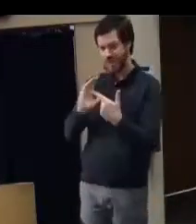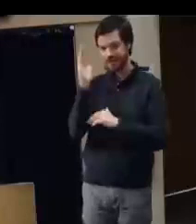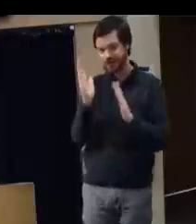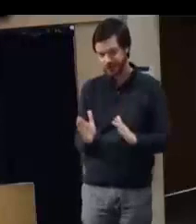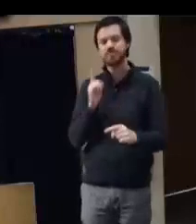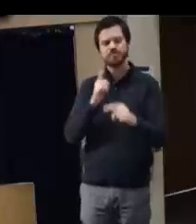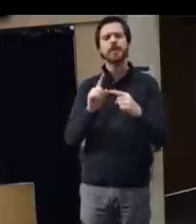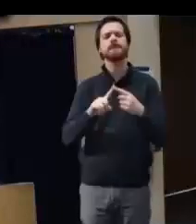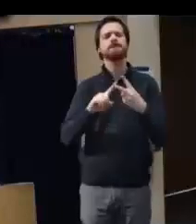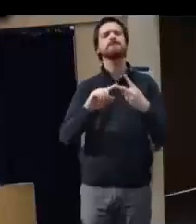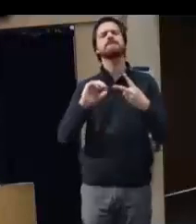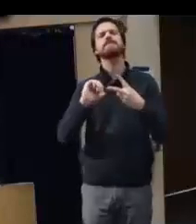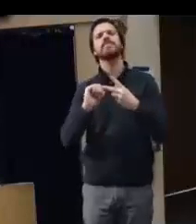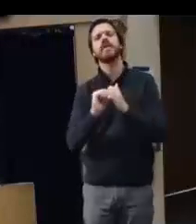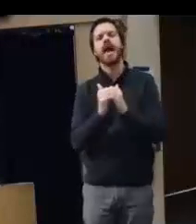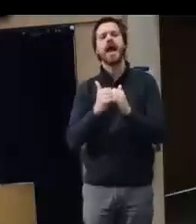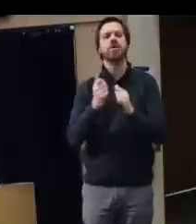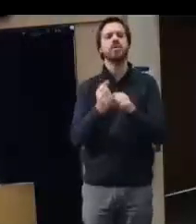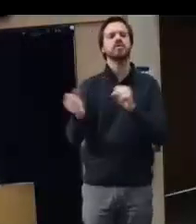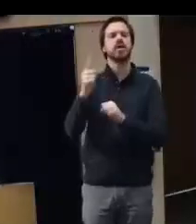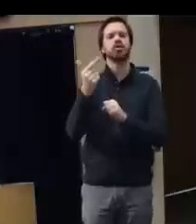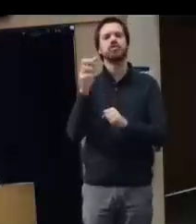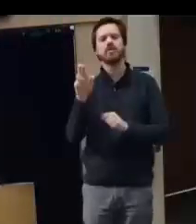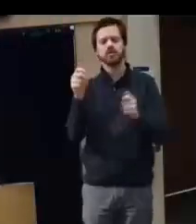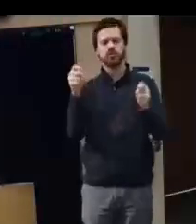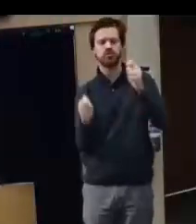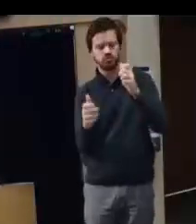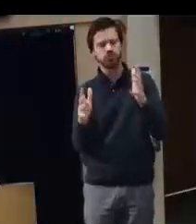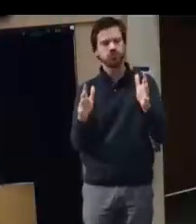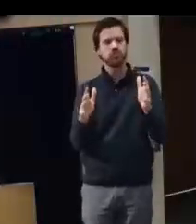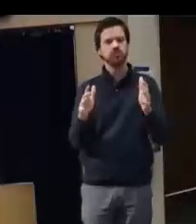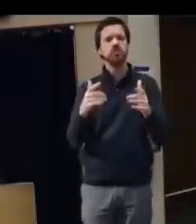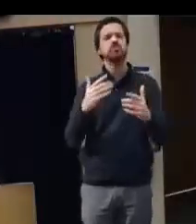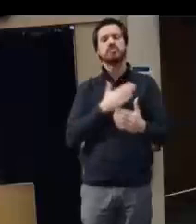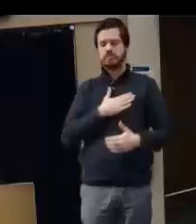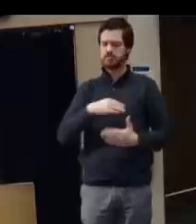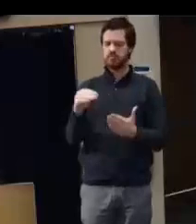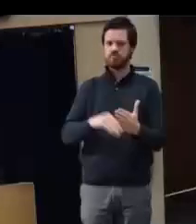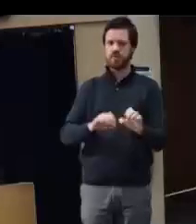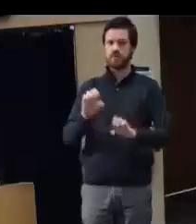about shaping next year's Grand rounds so please do complete the evaluation the added bonus for you